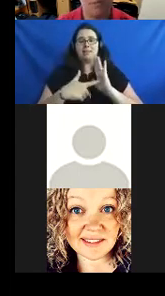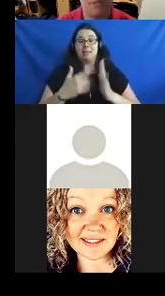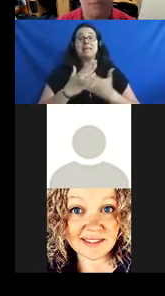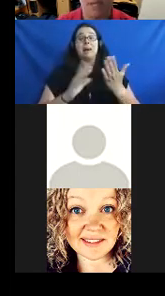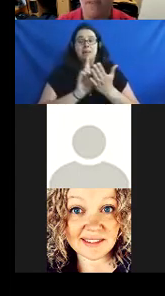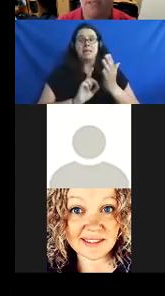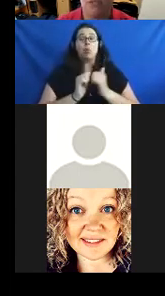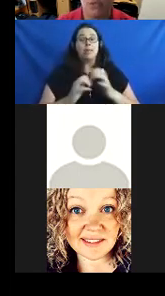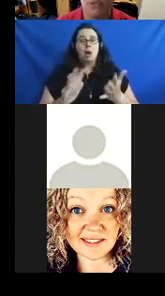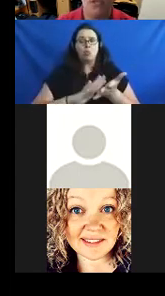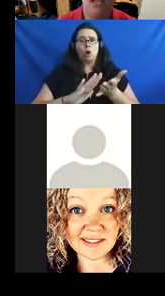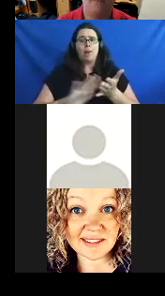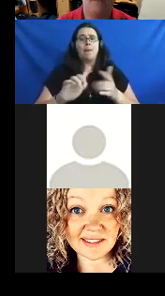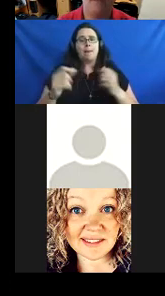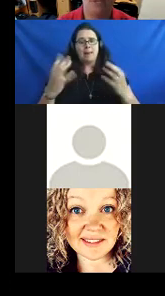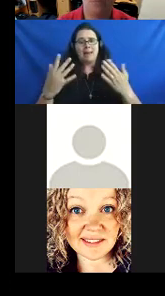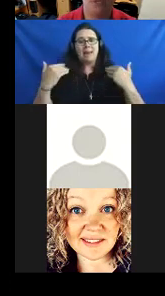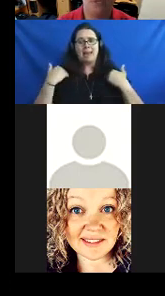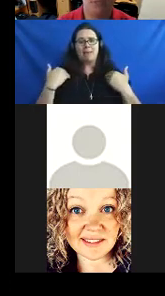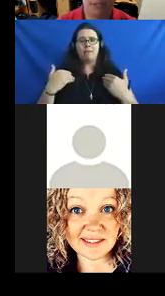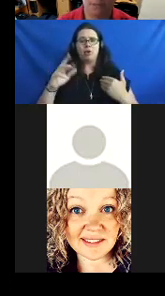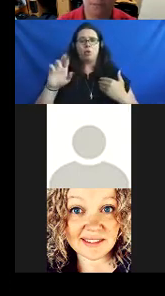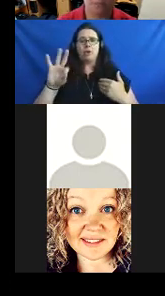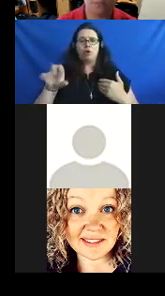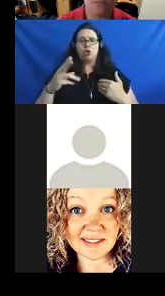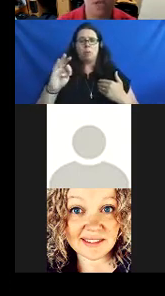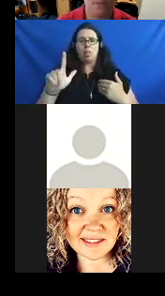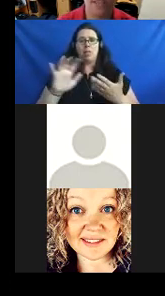DISPLAY, BUT MANY DO.